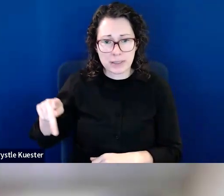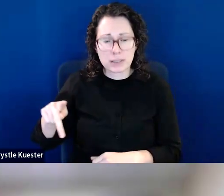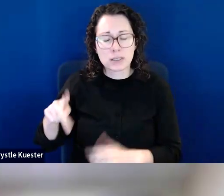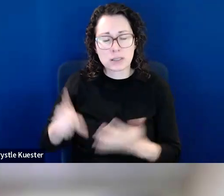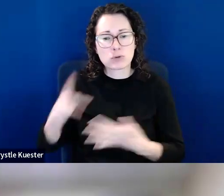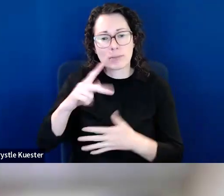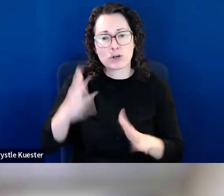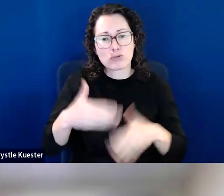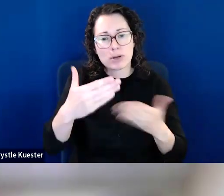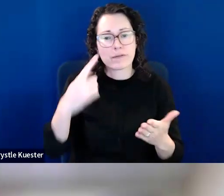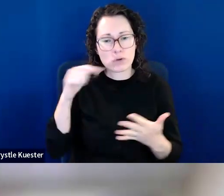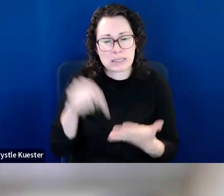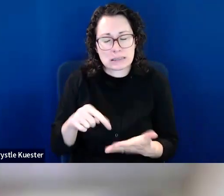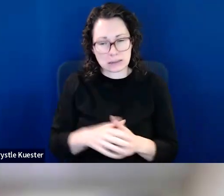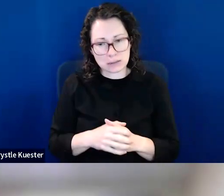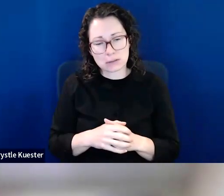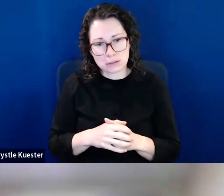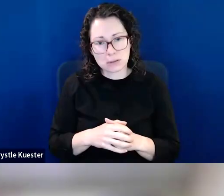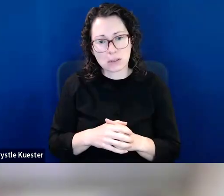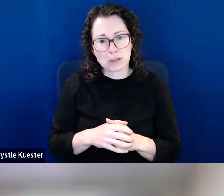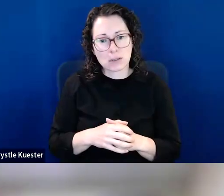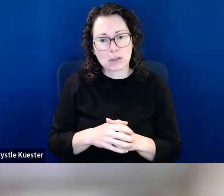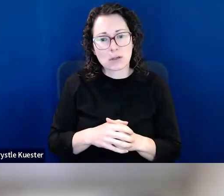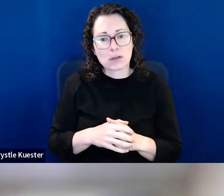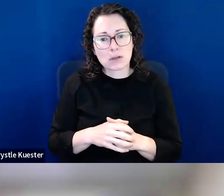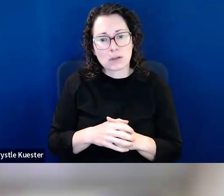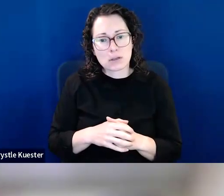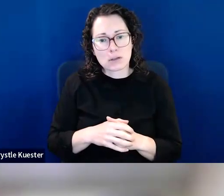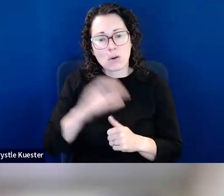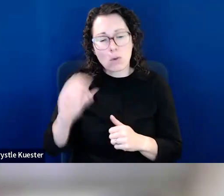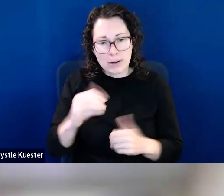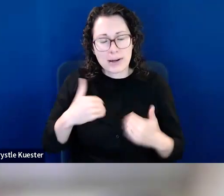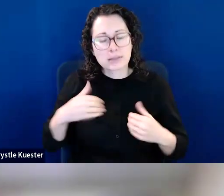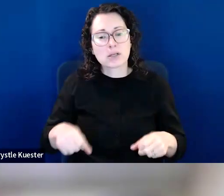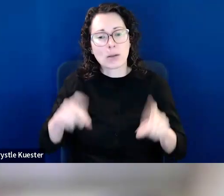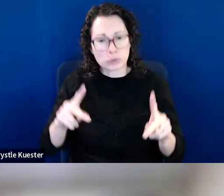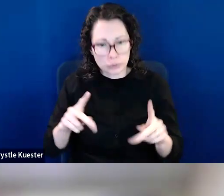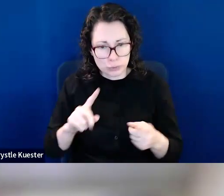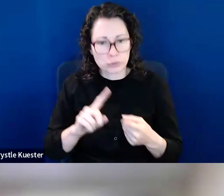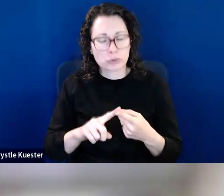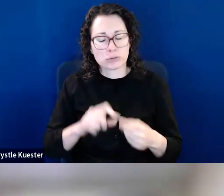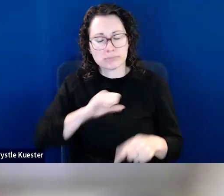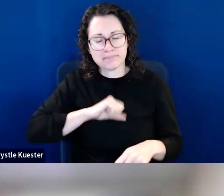for this board. Brian has the opportunity to meet